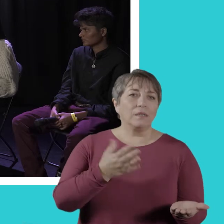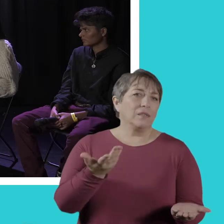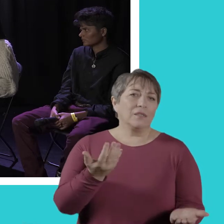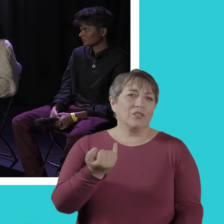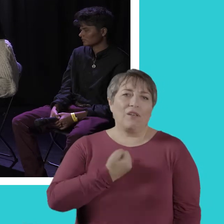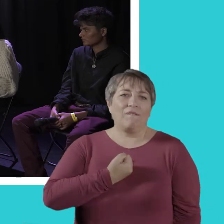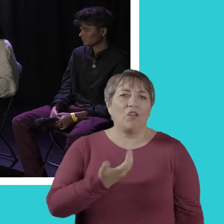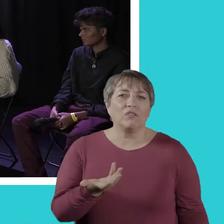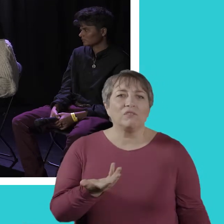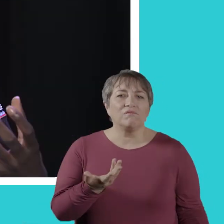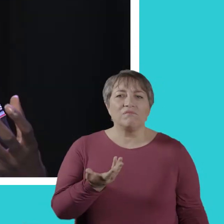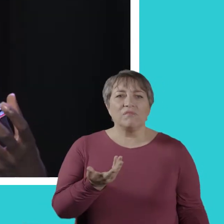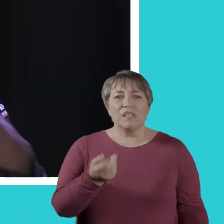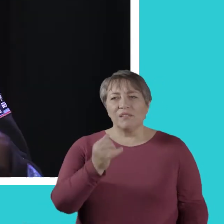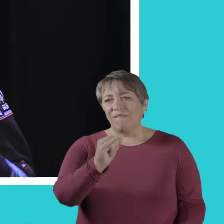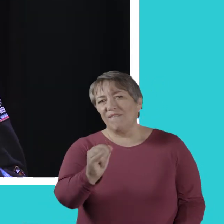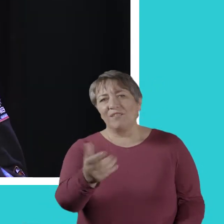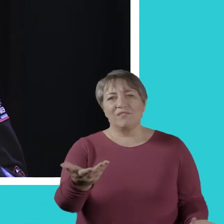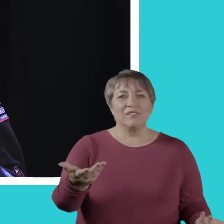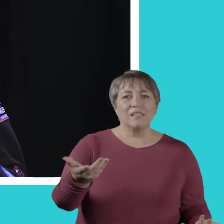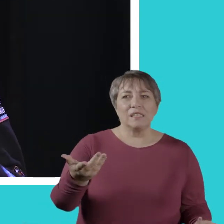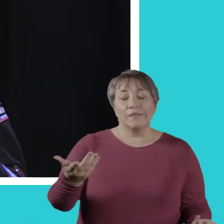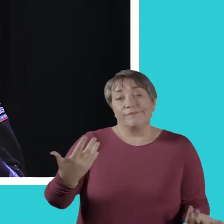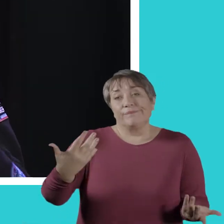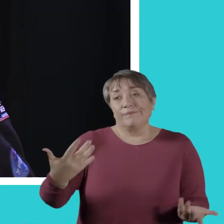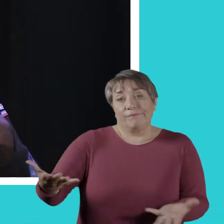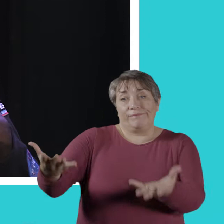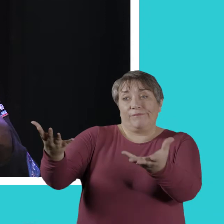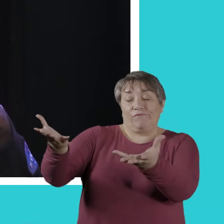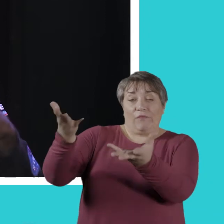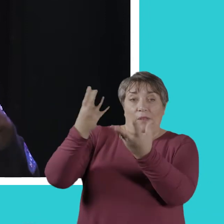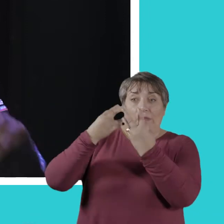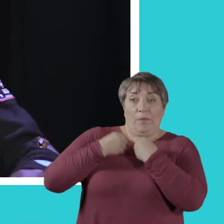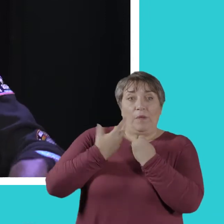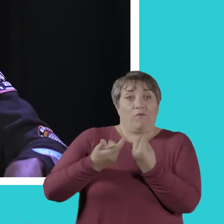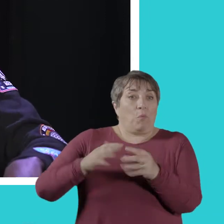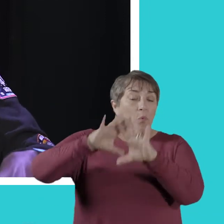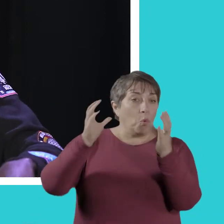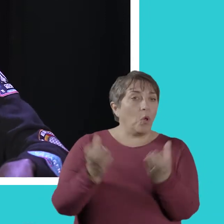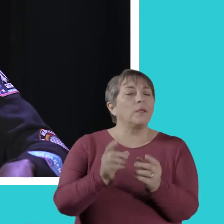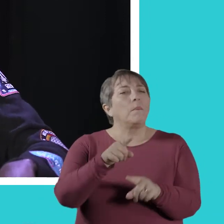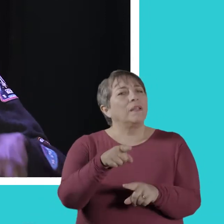fault. But our responsibility is to prevent us from firstly taking hold of it and holding it